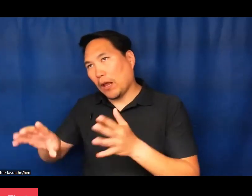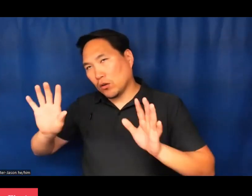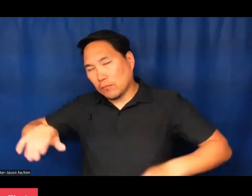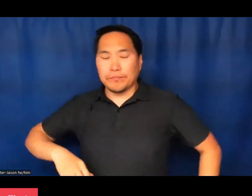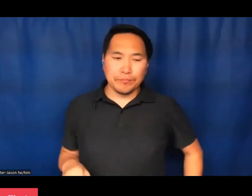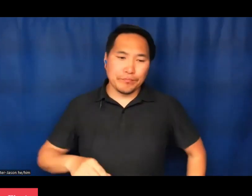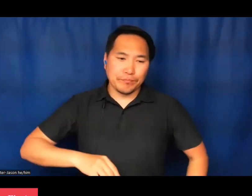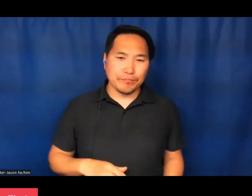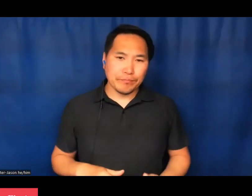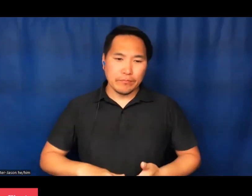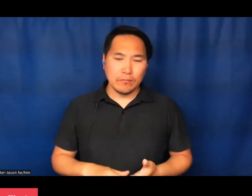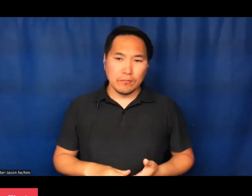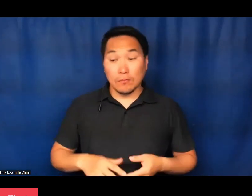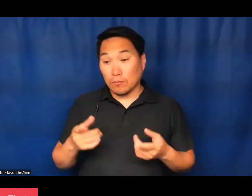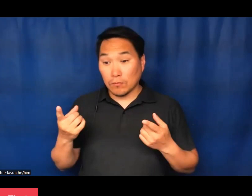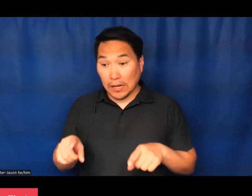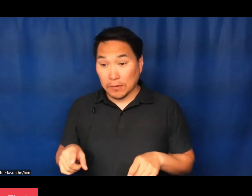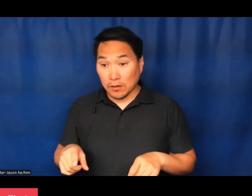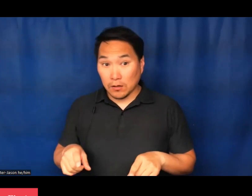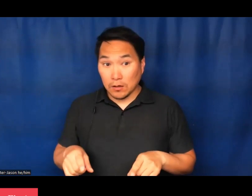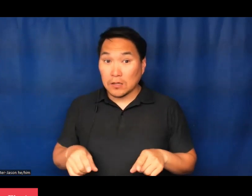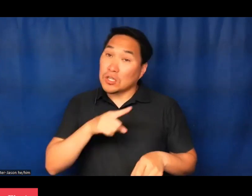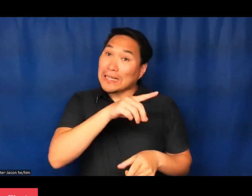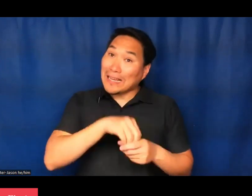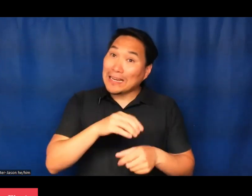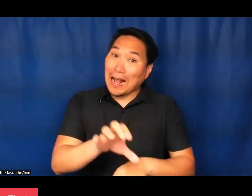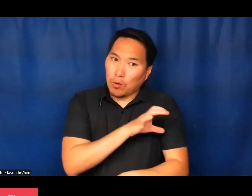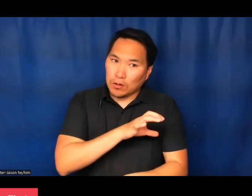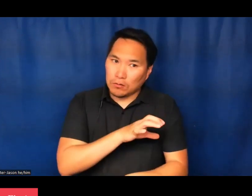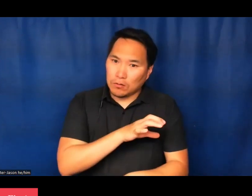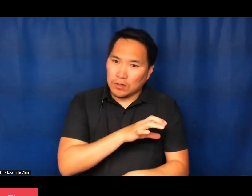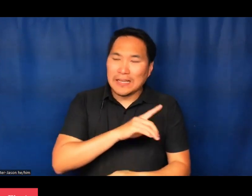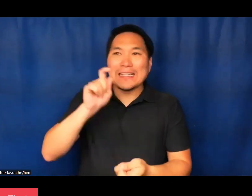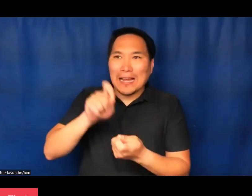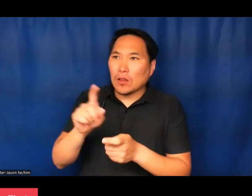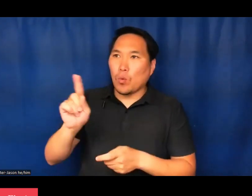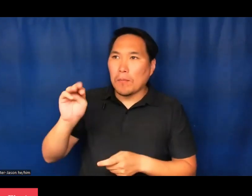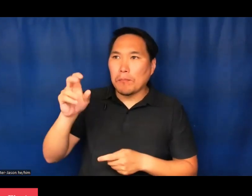Right?As it turns out, she's in Colorado, exactly where masterpiece cake shop was and